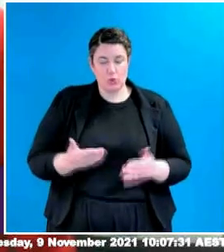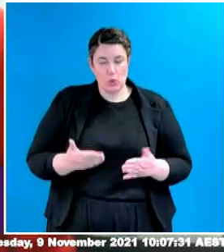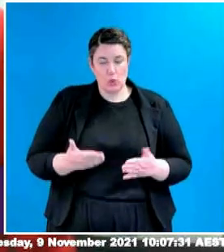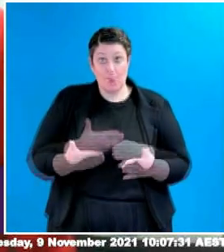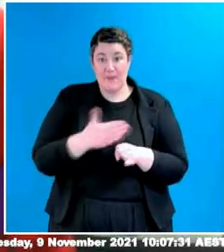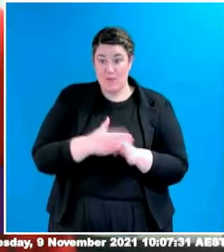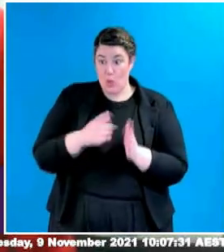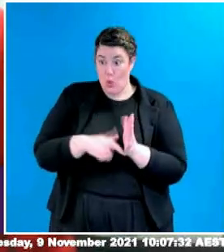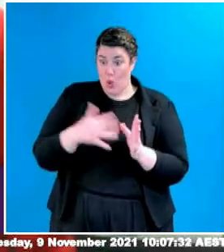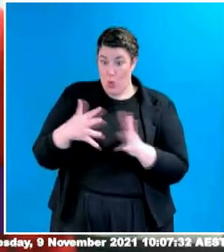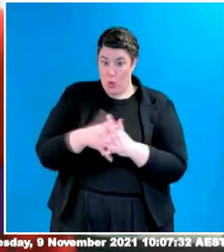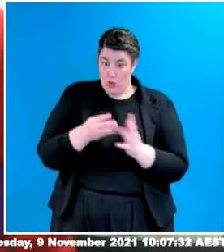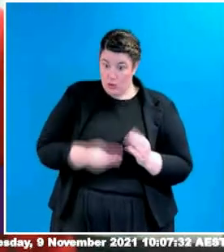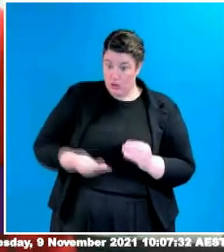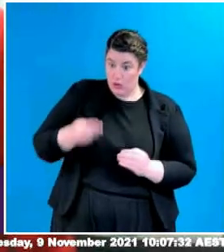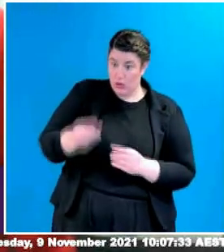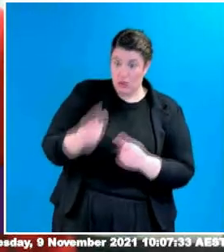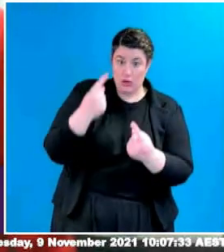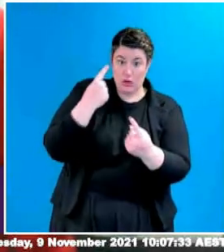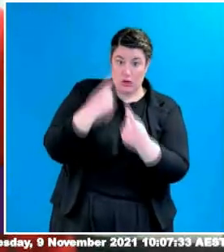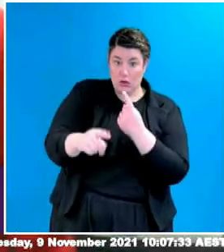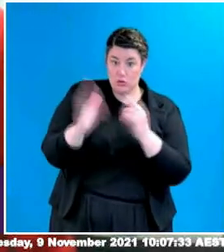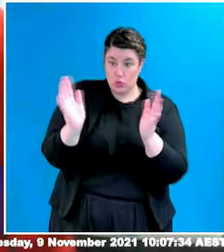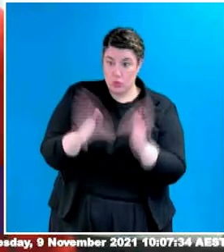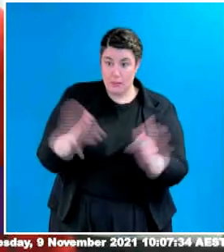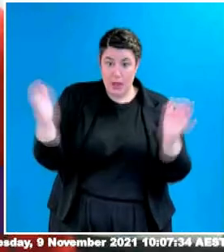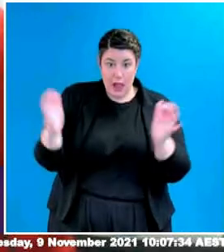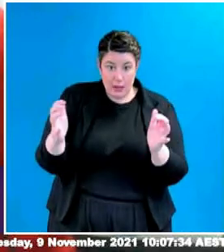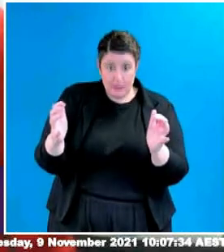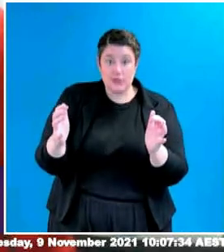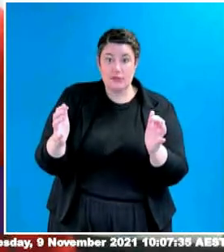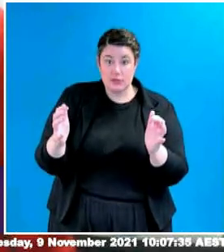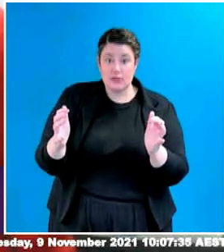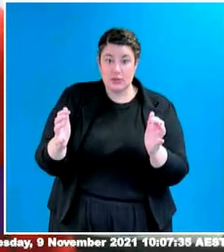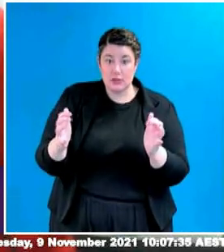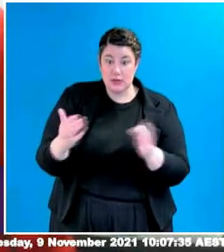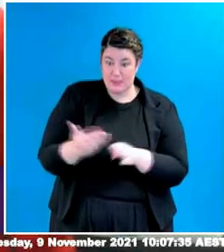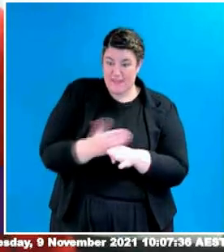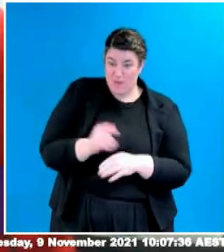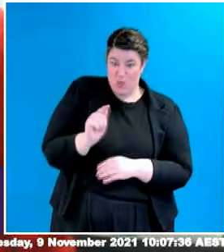even makes its way into the system of the members of the legislative assembly